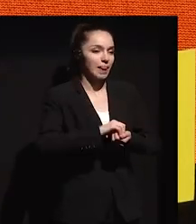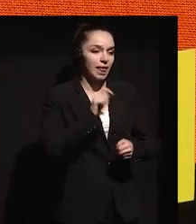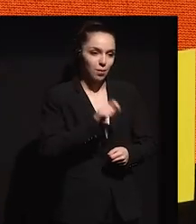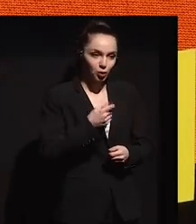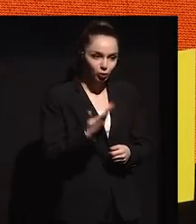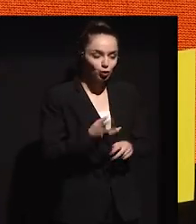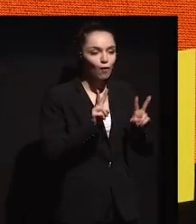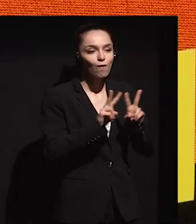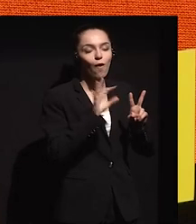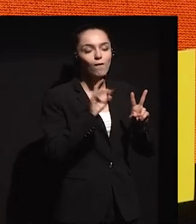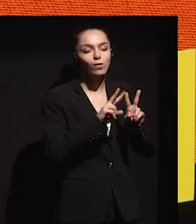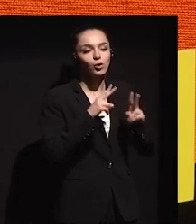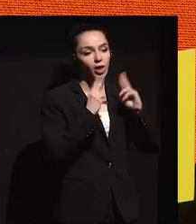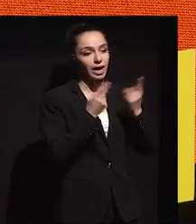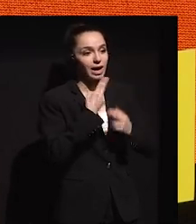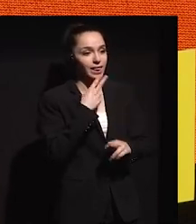with the WOW Festival.